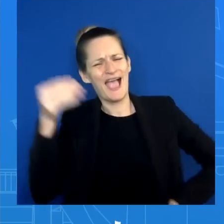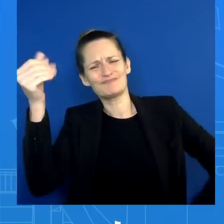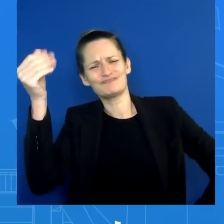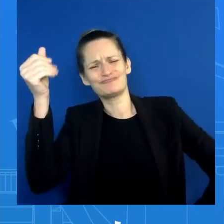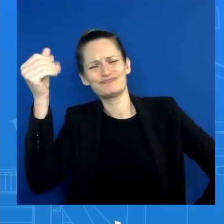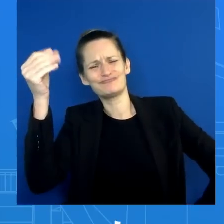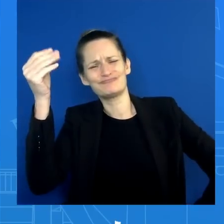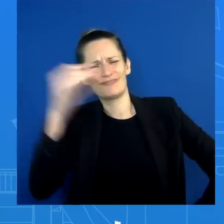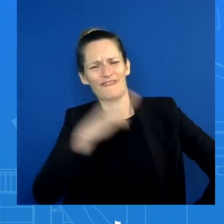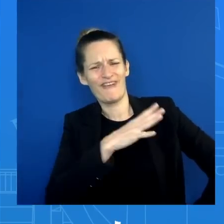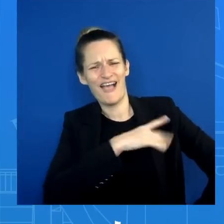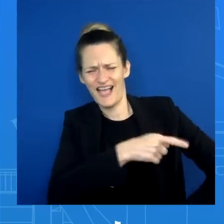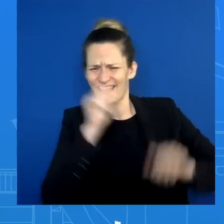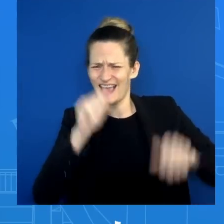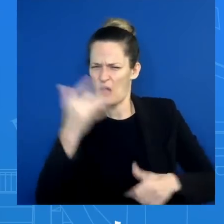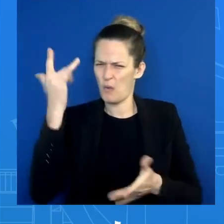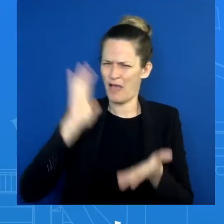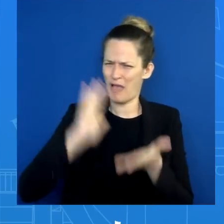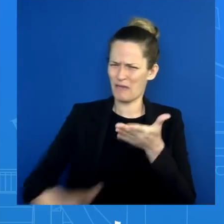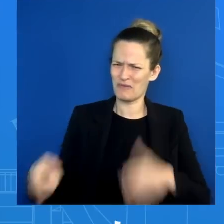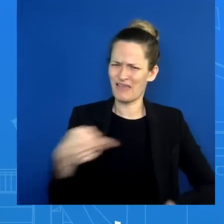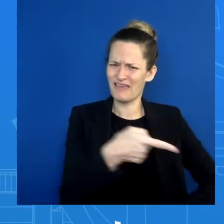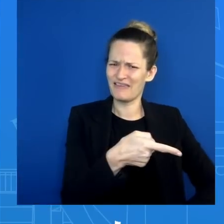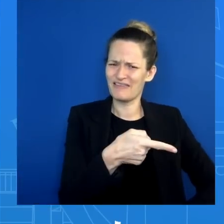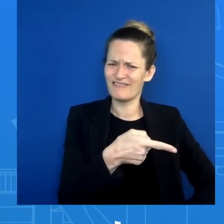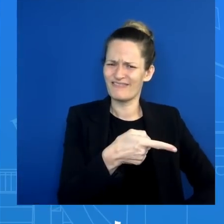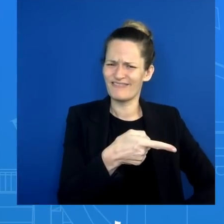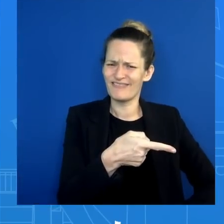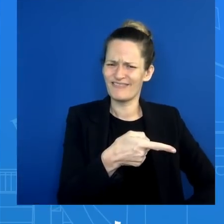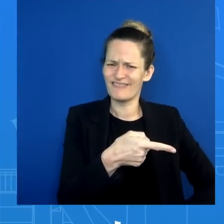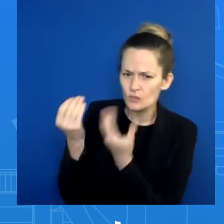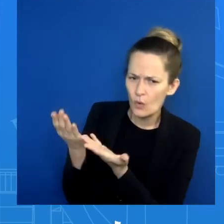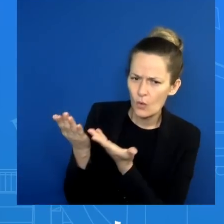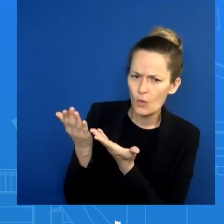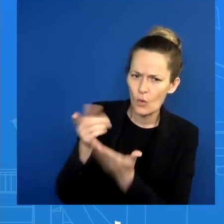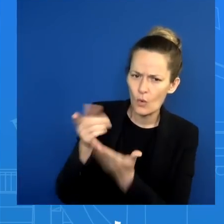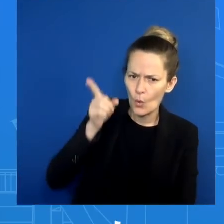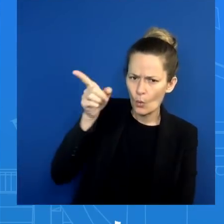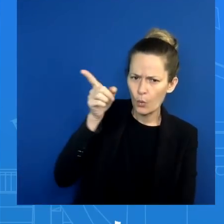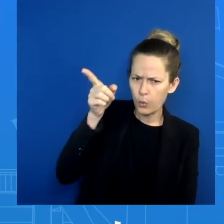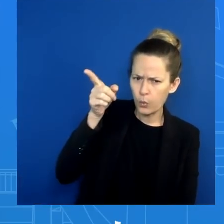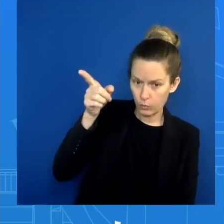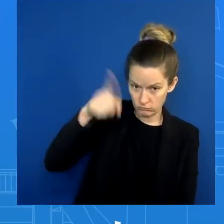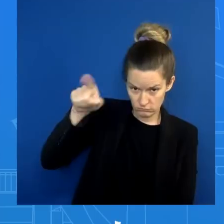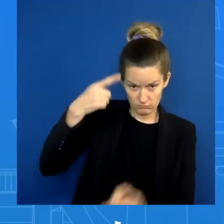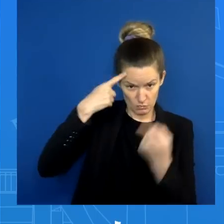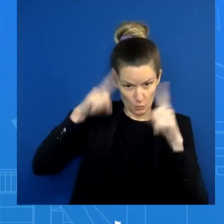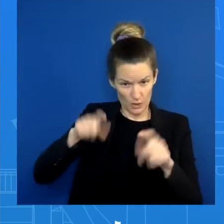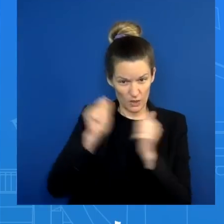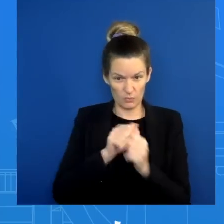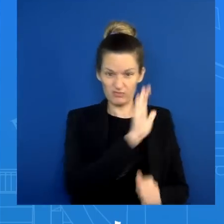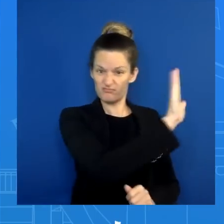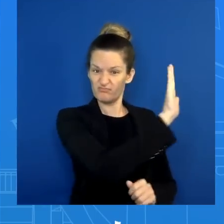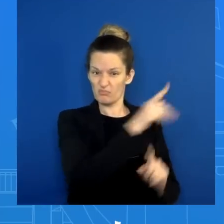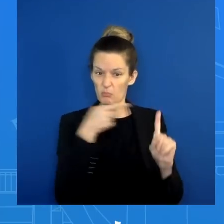To what extent were consultations made with particularly Democrats who had some misgivings